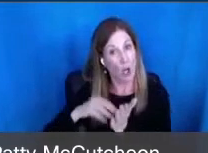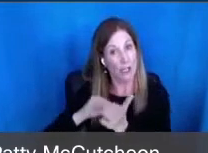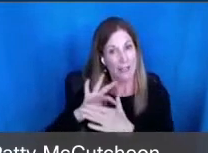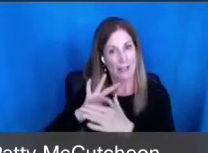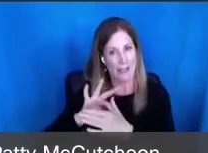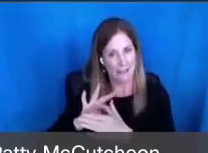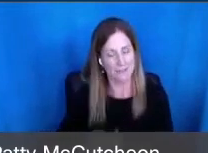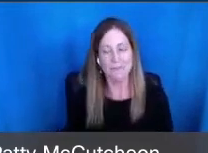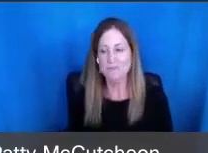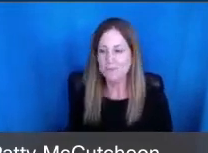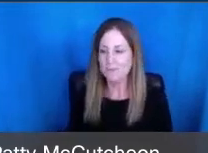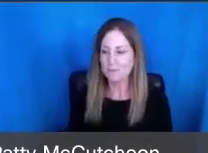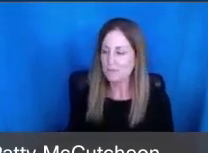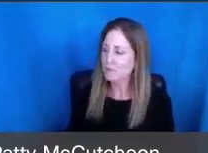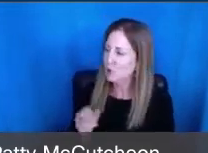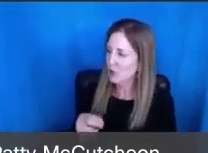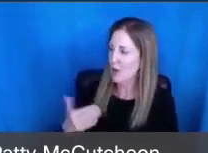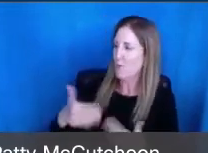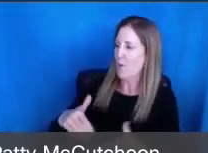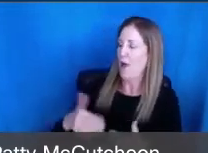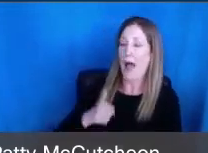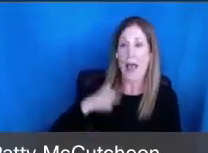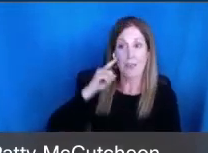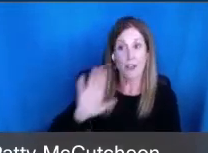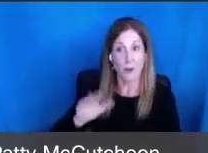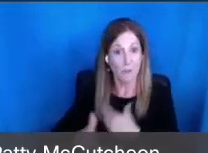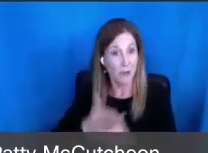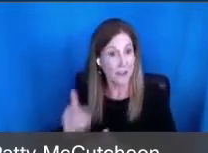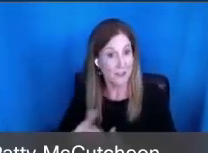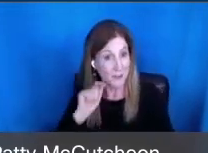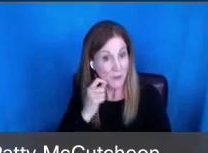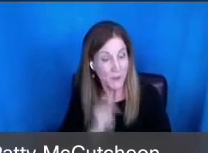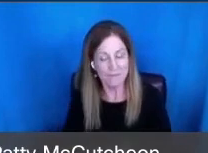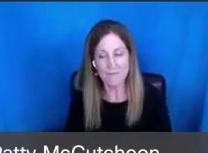[Jon] Well, I think your process is pretty cool as well. My first job, actually, out of college,